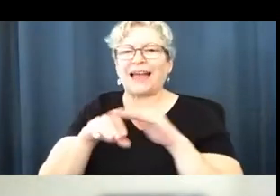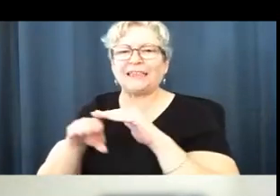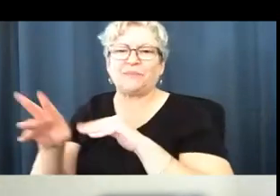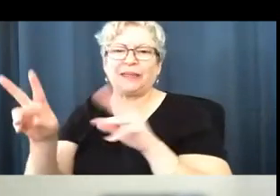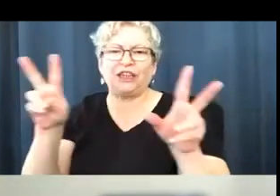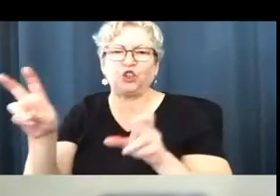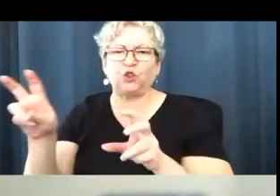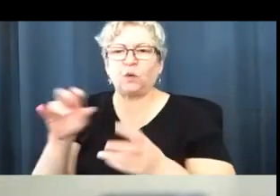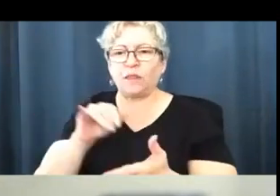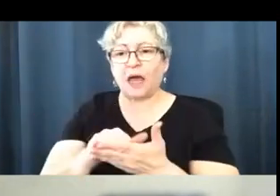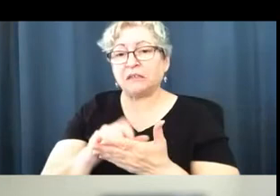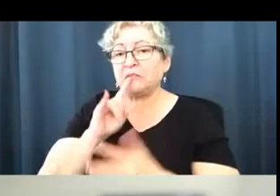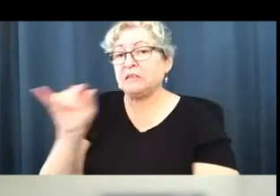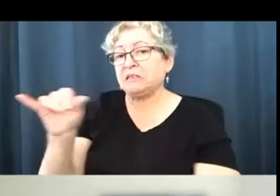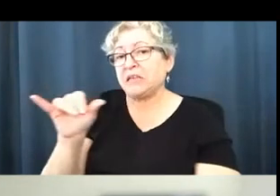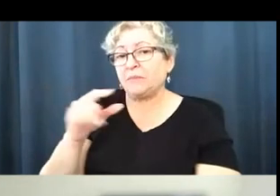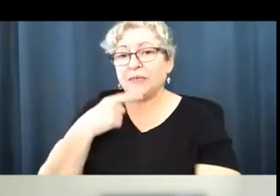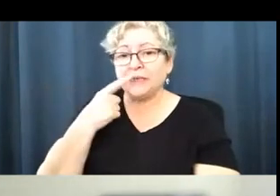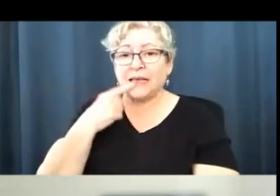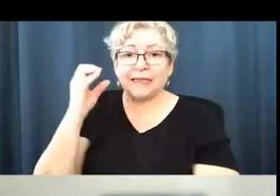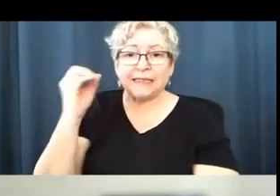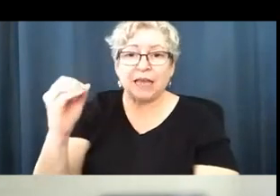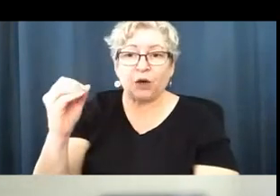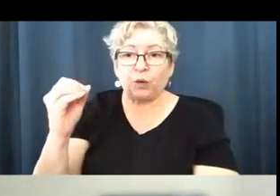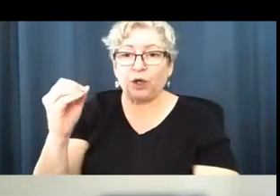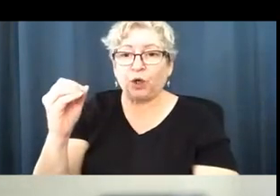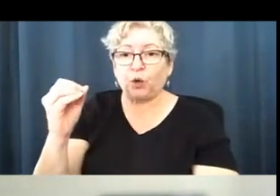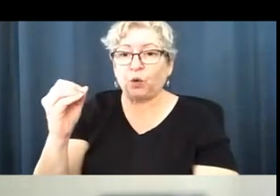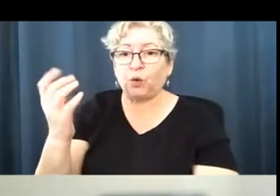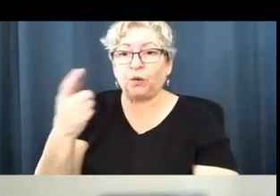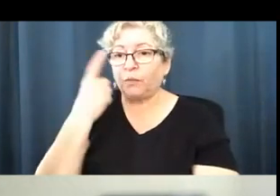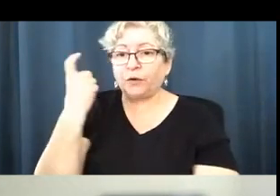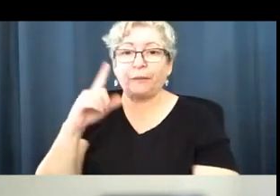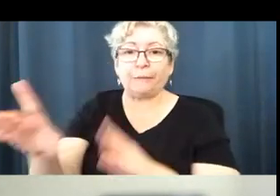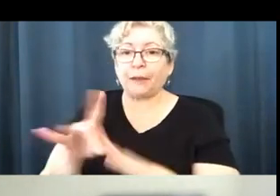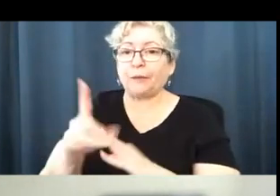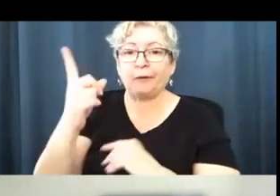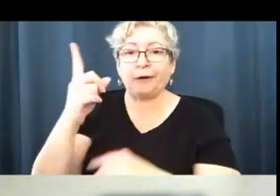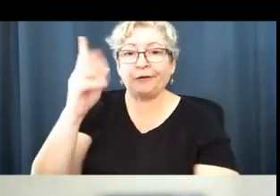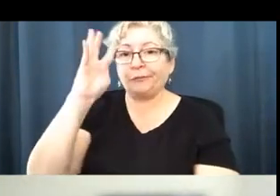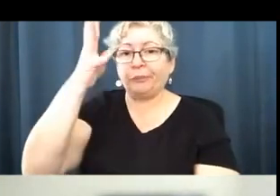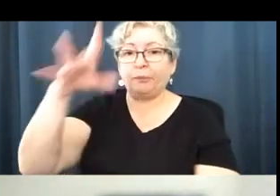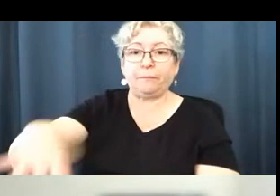which is about the same as zero accessibility issues, because you would just pick one out of a hat and change it